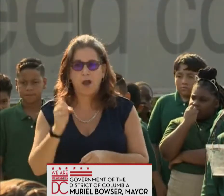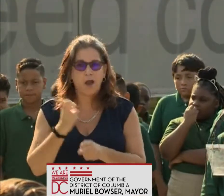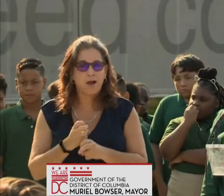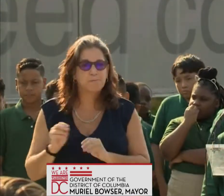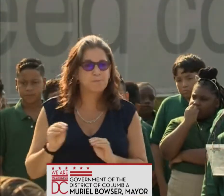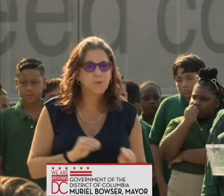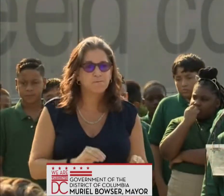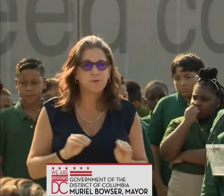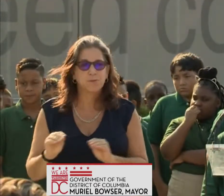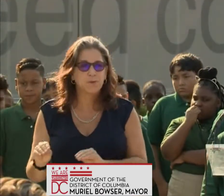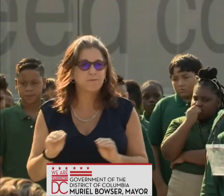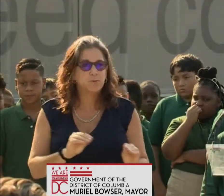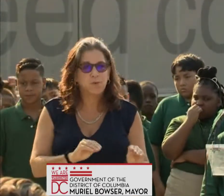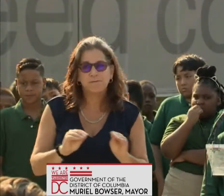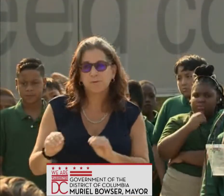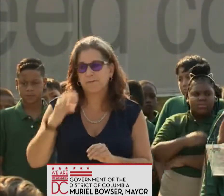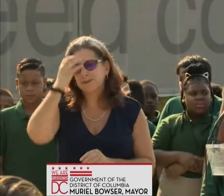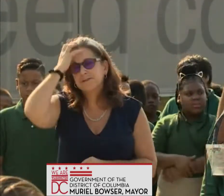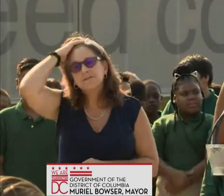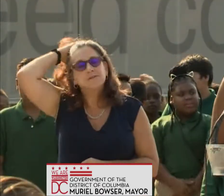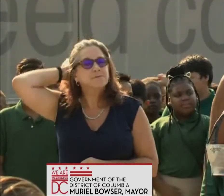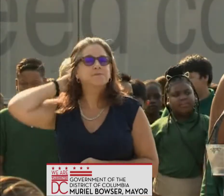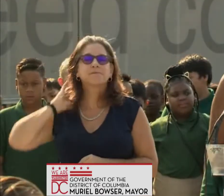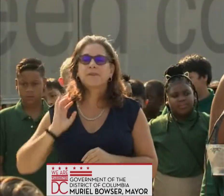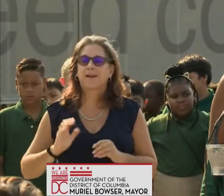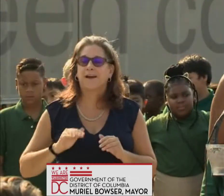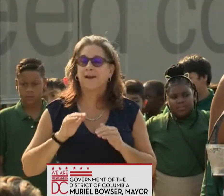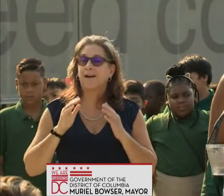they always stayed focused on what's important and that's their study so to